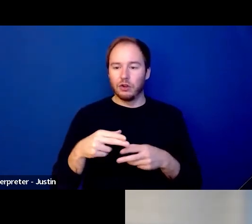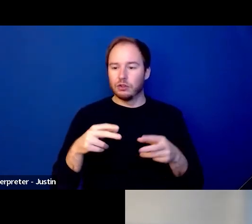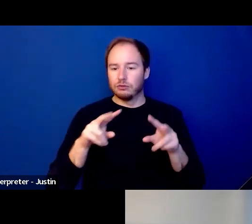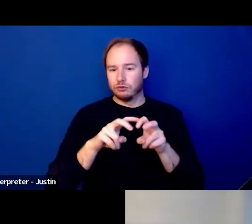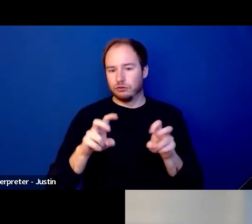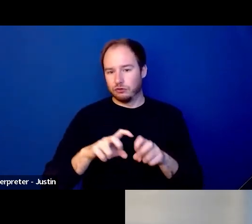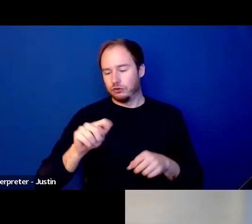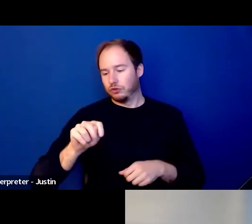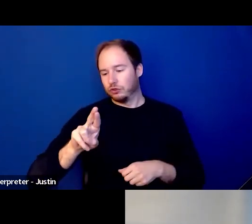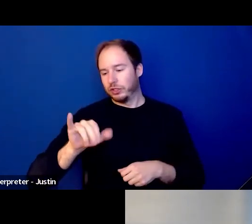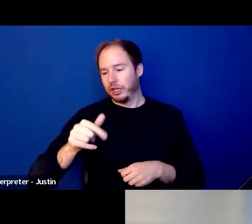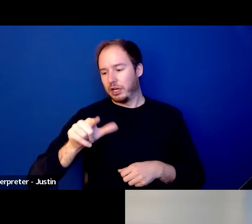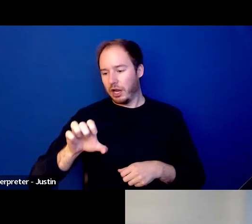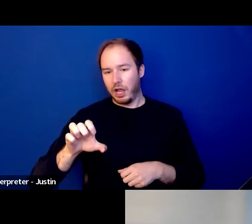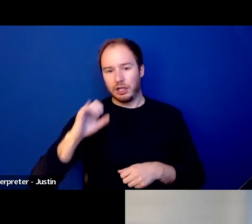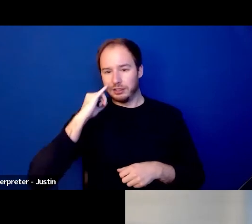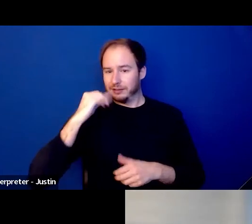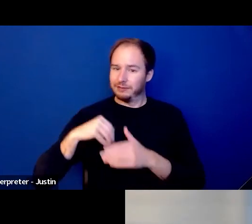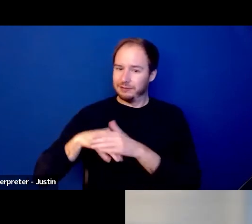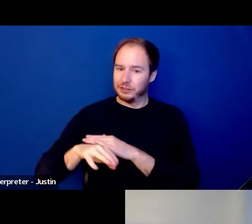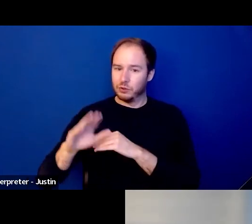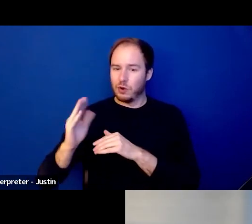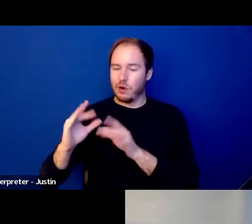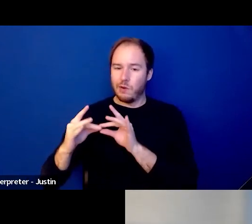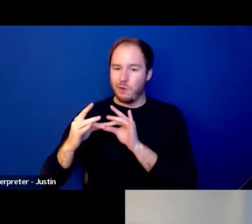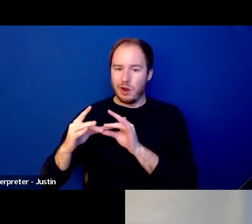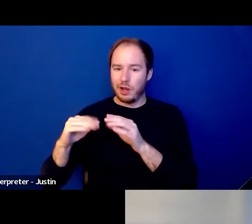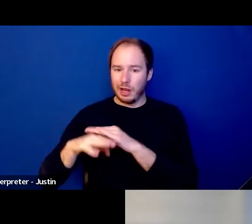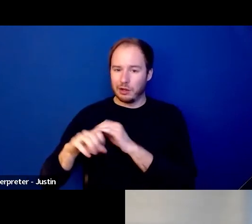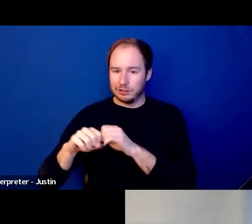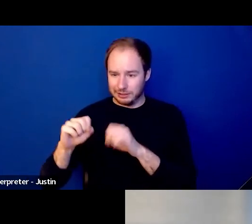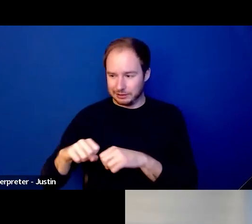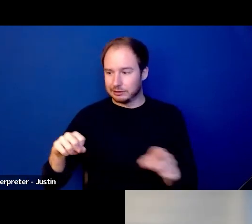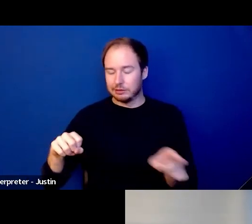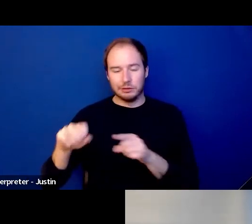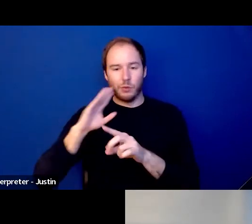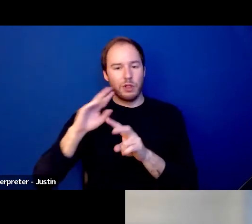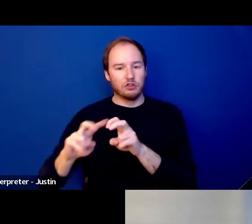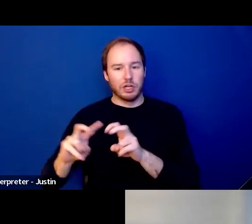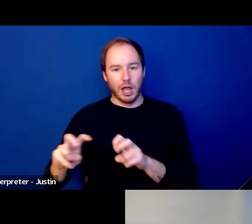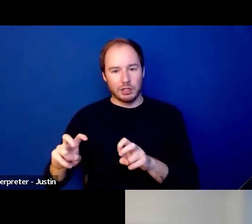when people are entering our Coordinated Entry system. And that is really to determine, you know,